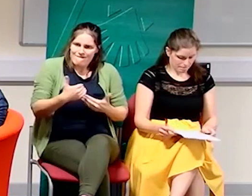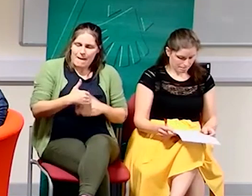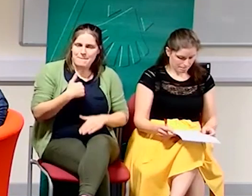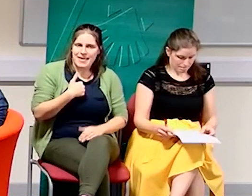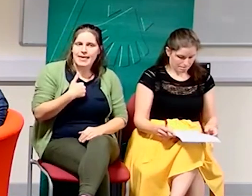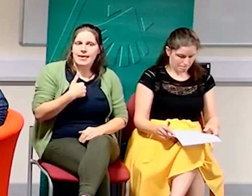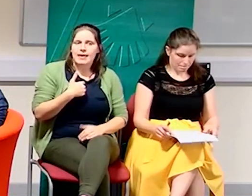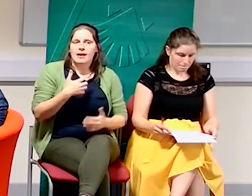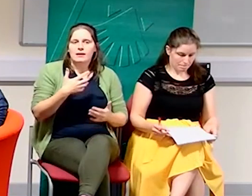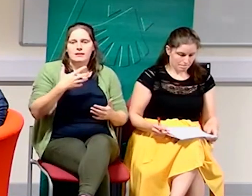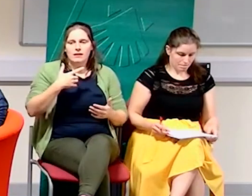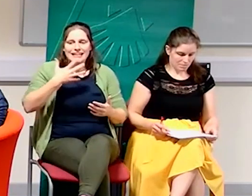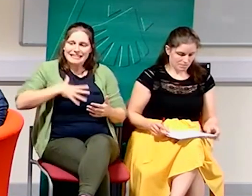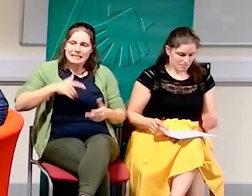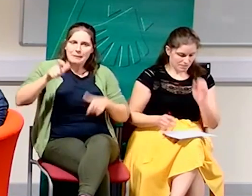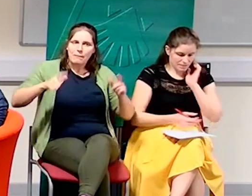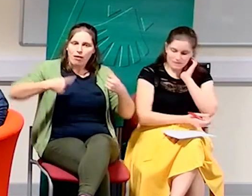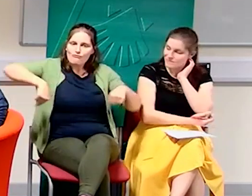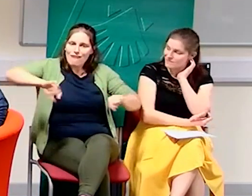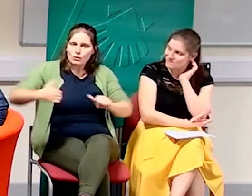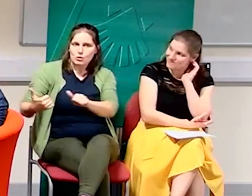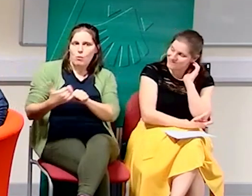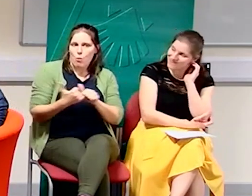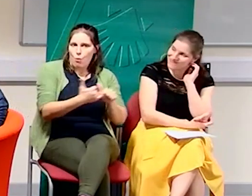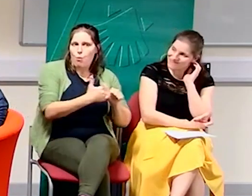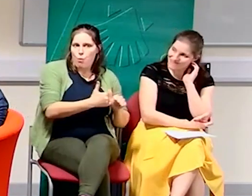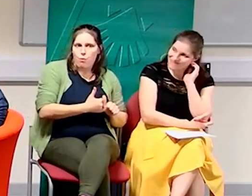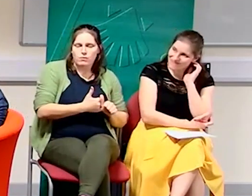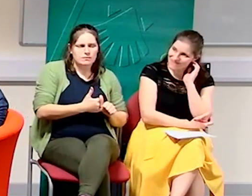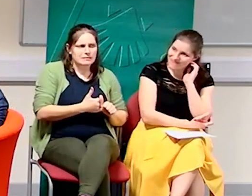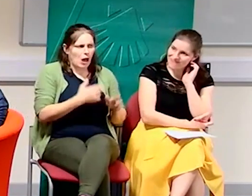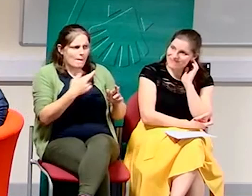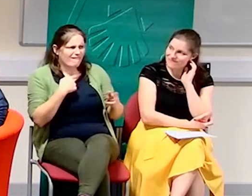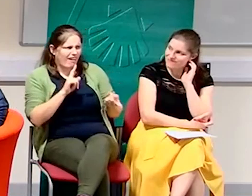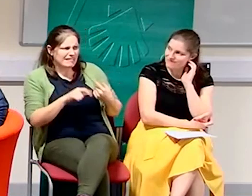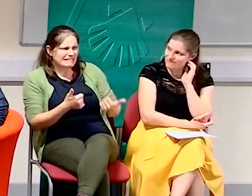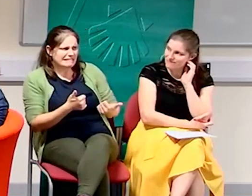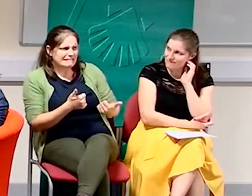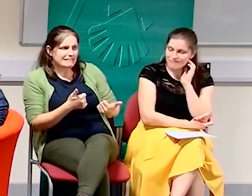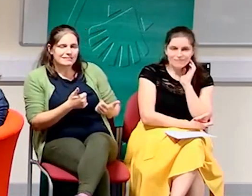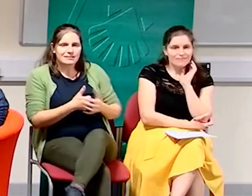around that can support I hope I've answered that question thank you did we have any other